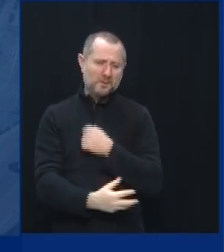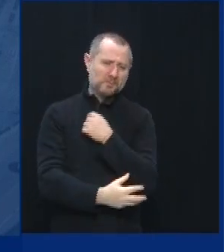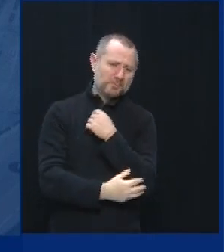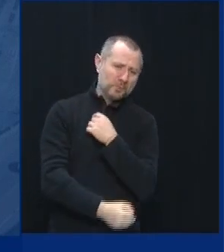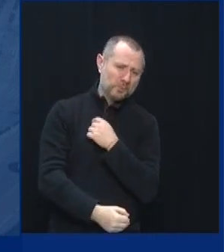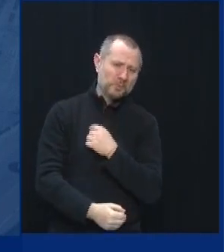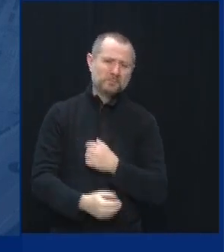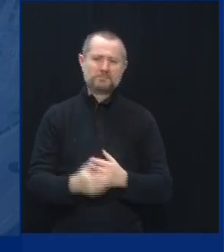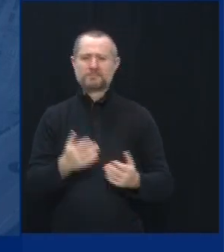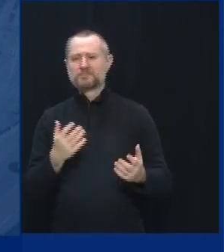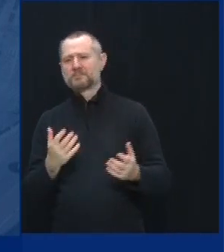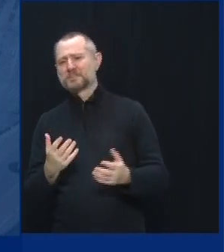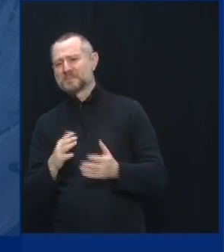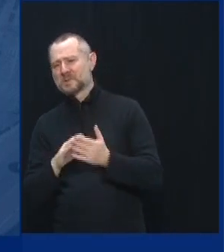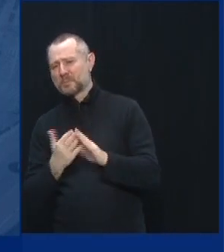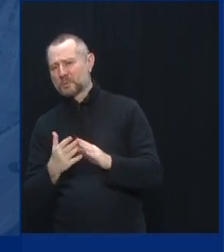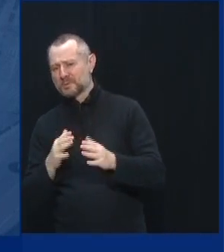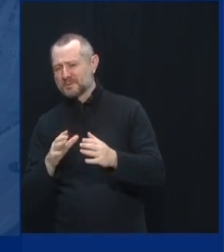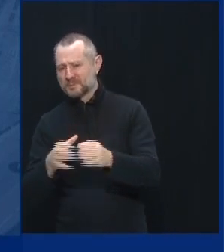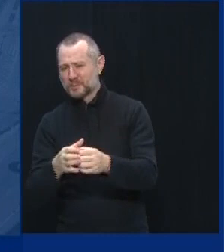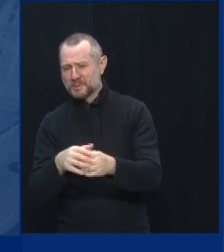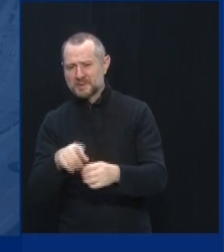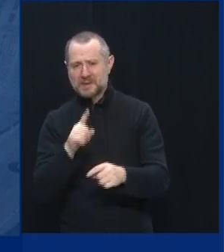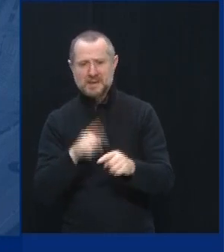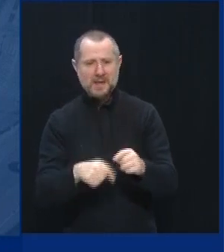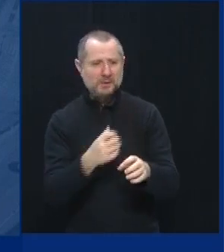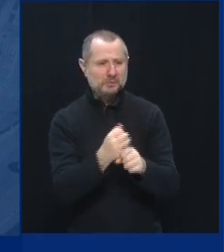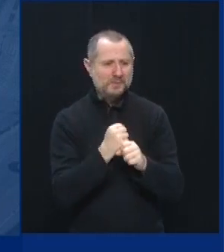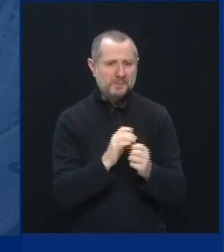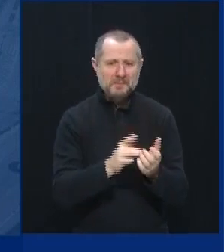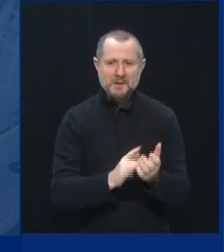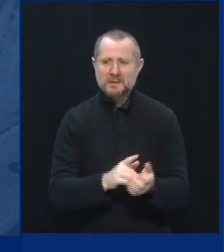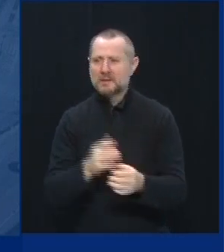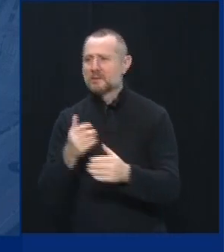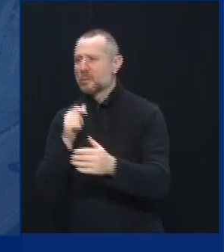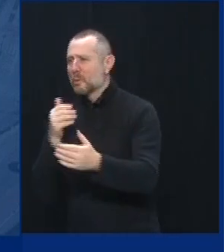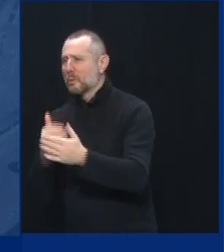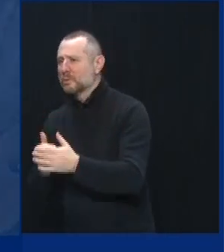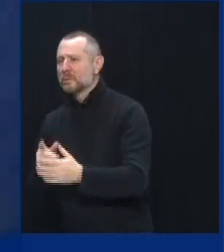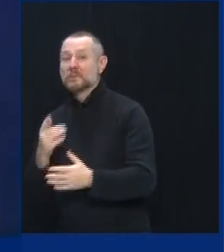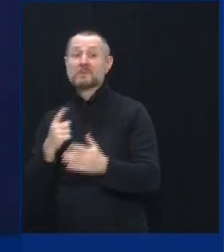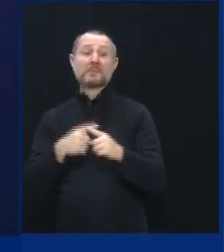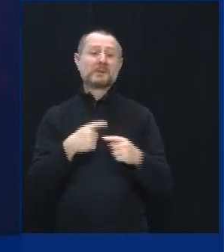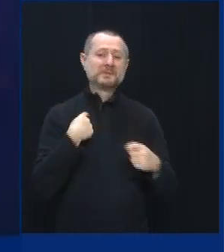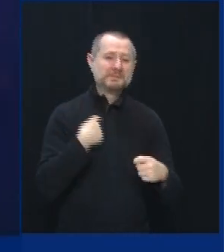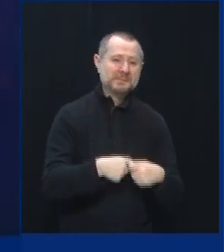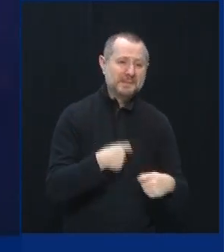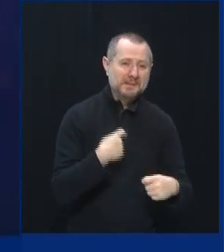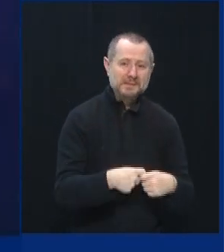POSITIVITY RATE IS HIGHER WHICH HAVE A HIGH PREDOMINANCE OF BLACK, POOR, HARD TO ACCESS